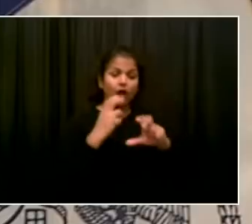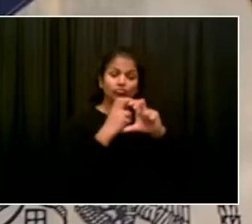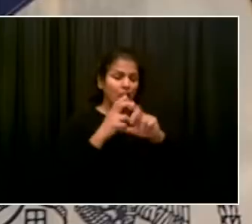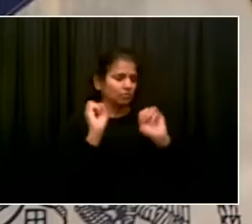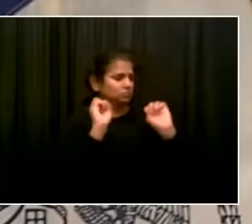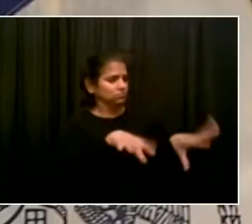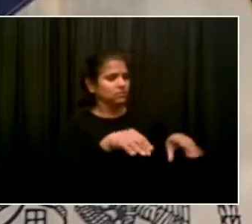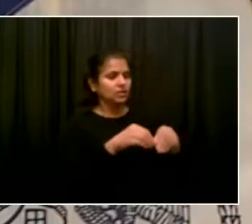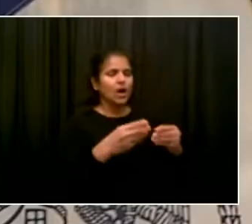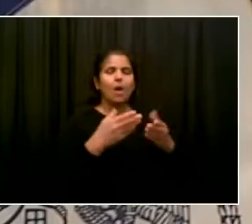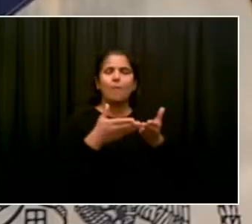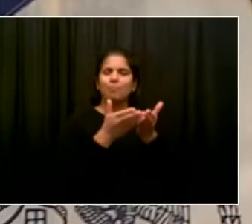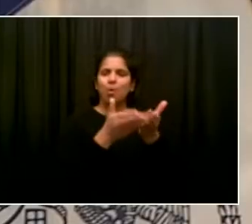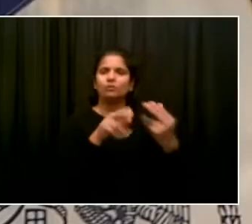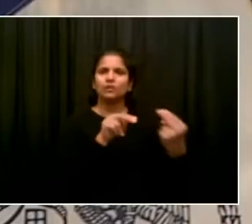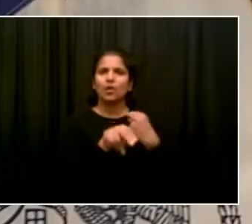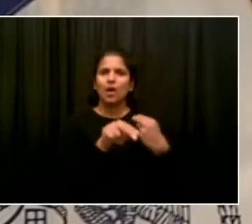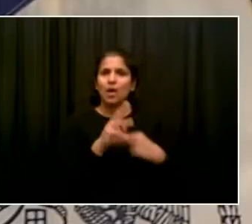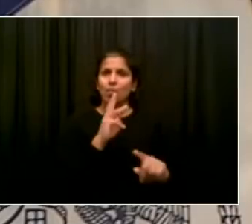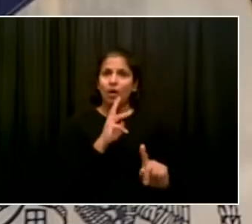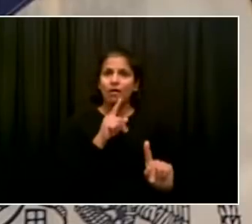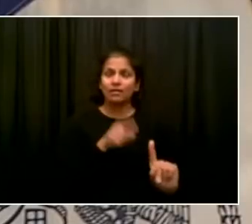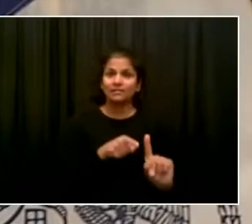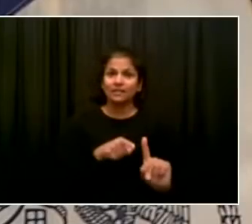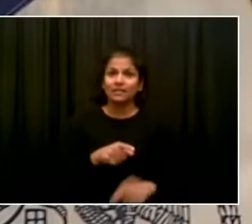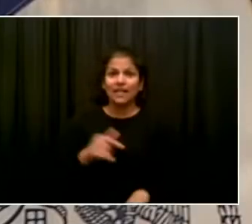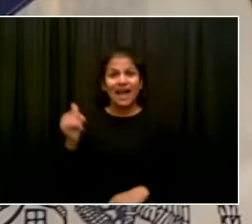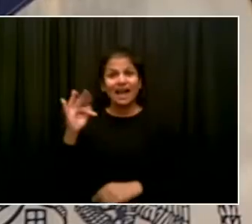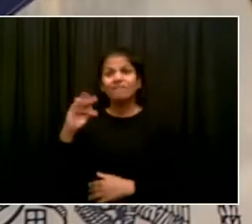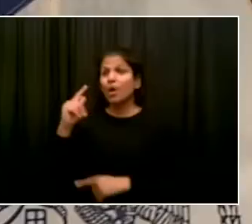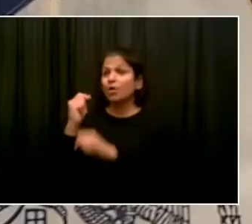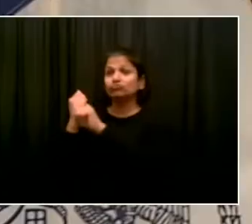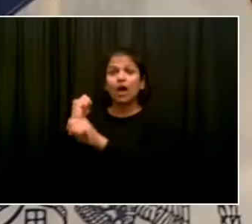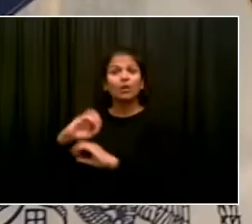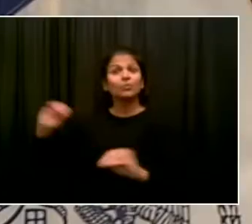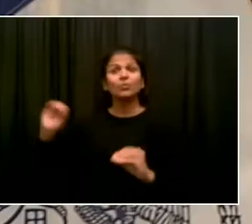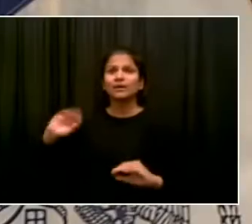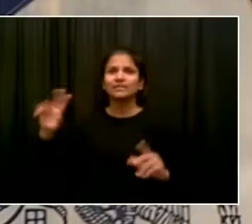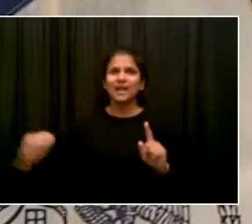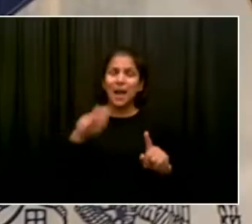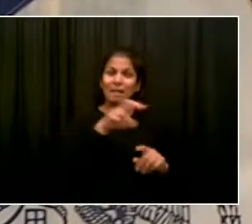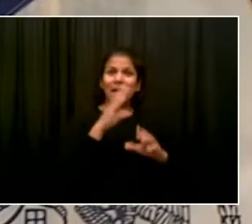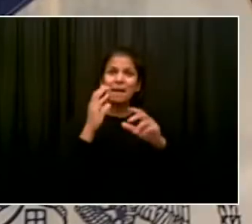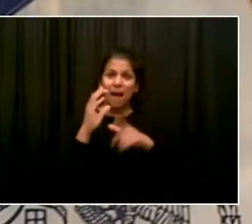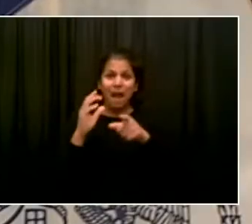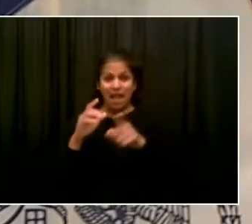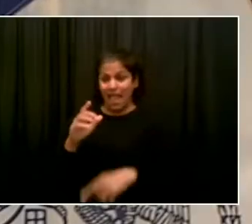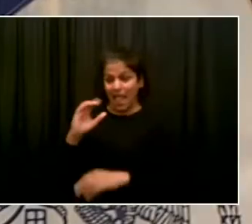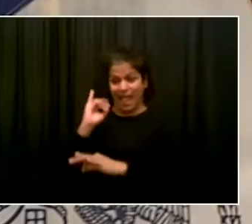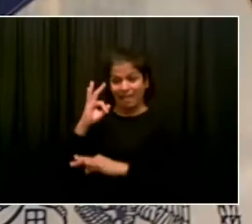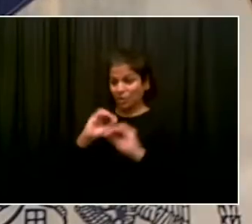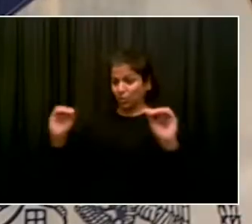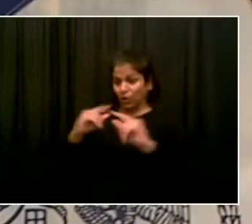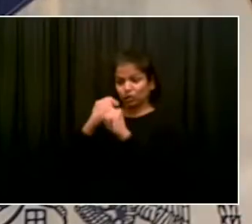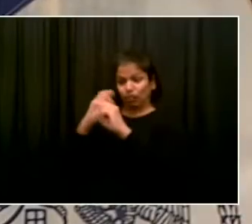WATER. EVERY TIMYE OU GET AN 18 WHEELER OFF THE STREET YOU ARE OPENING UP SPACE FOR BUS SEO T MOVE MORE QUICKLY.